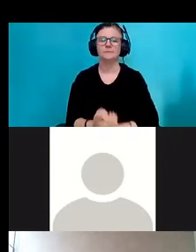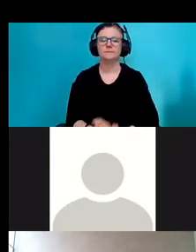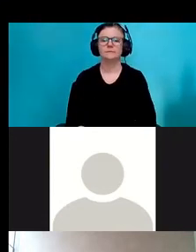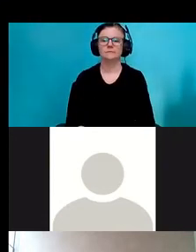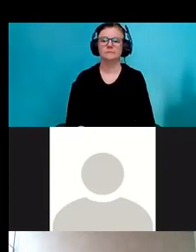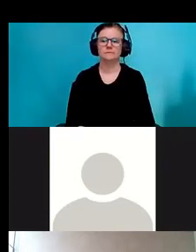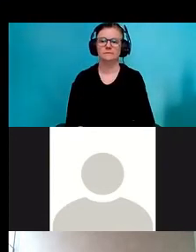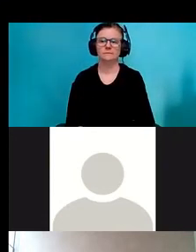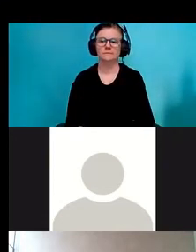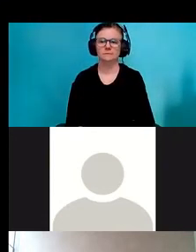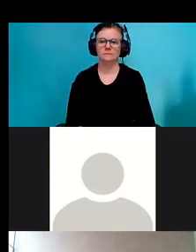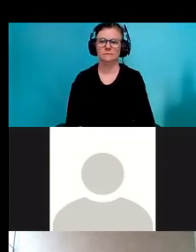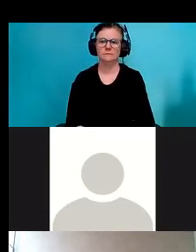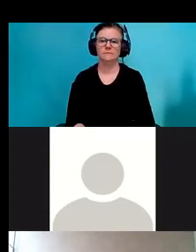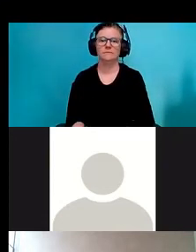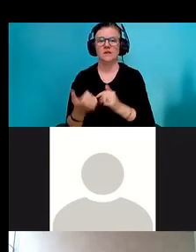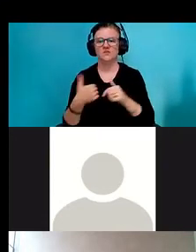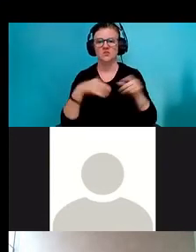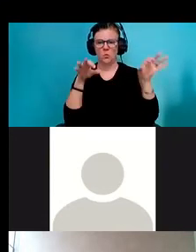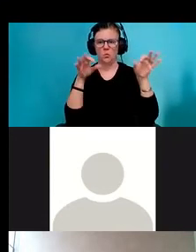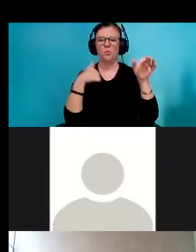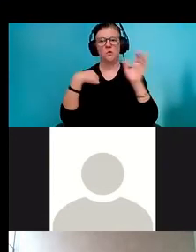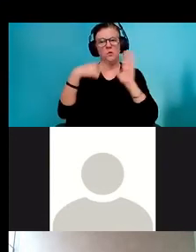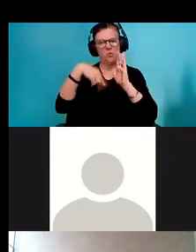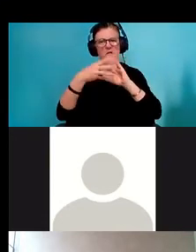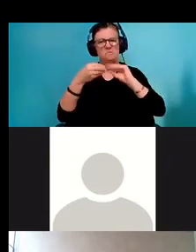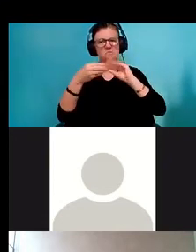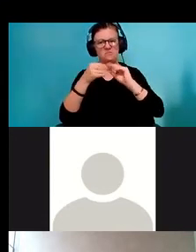ask you to weigh in on what makes this